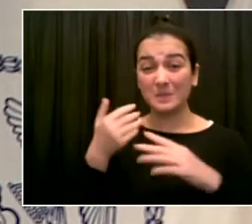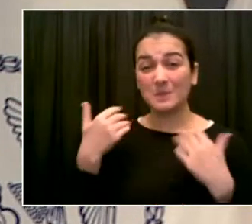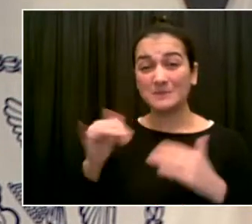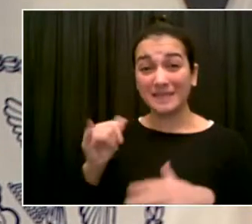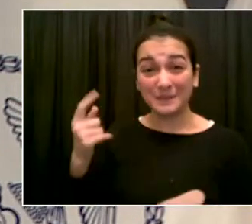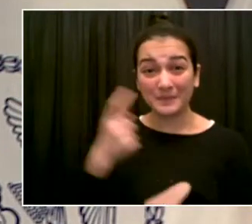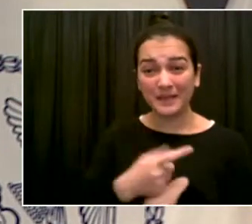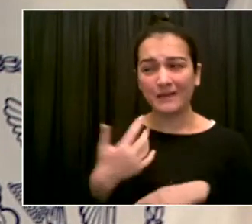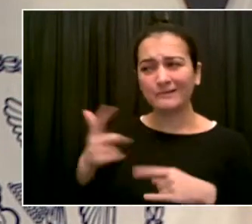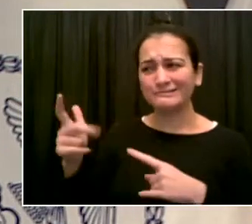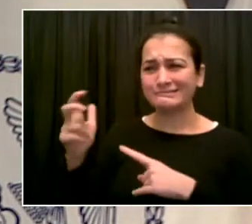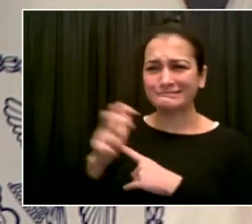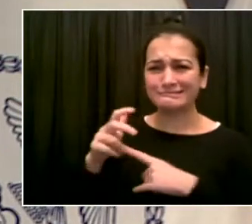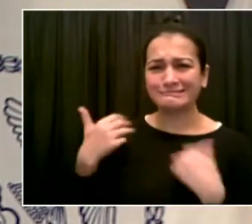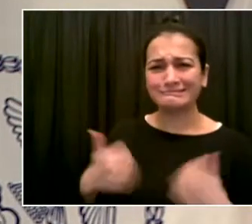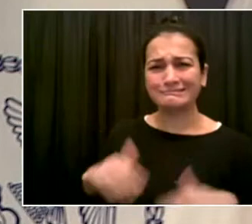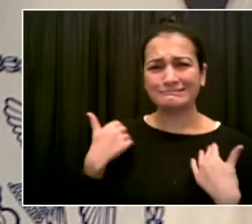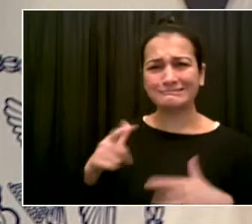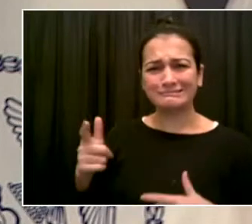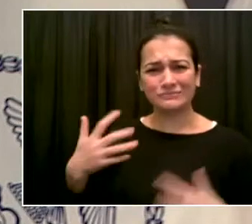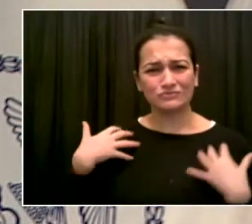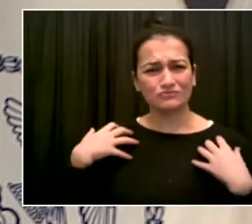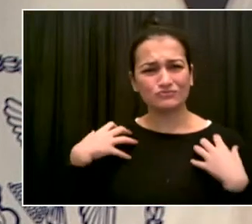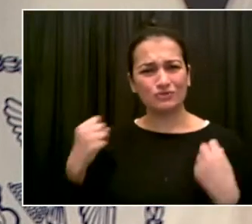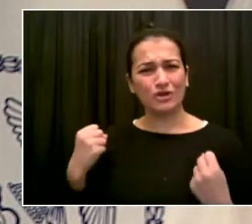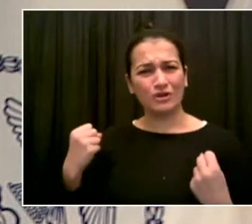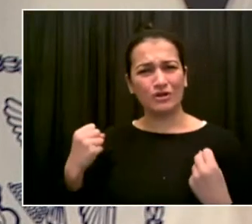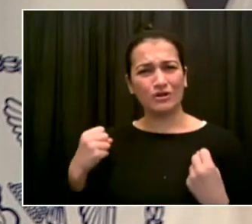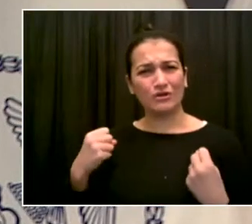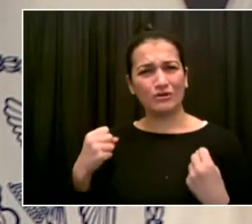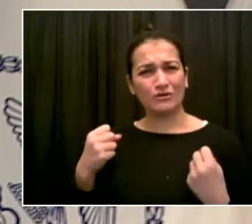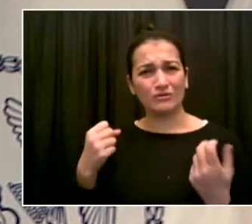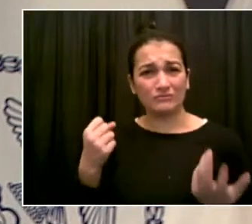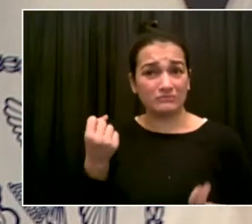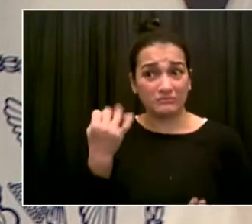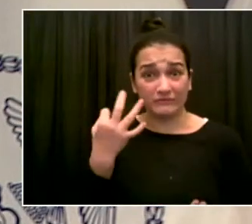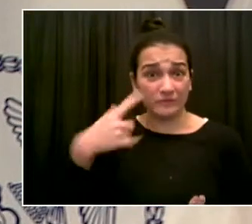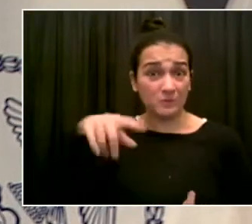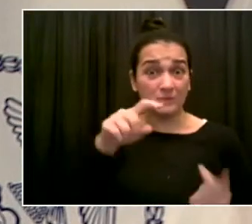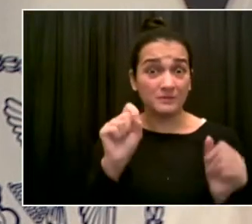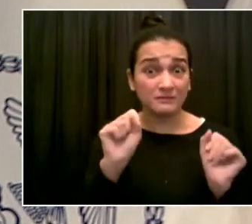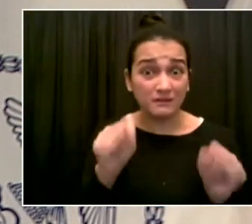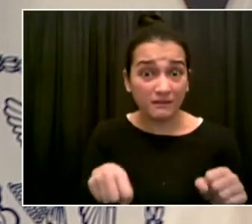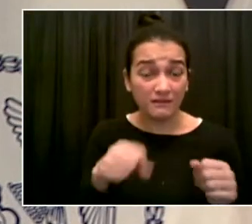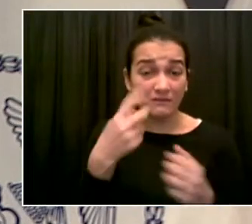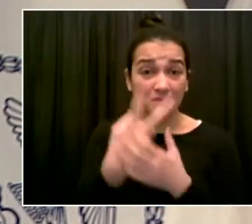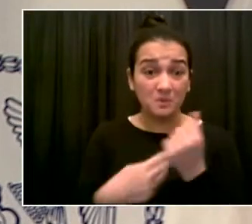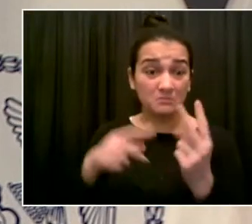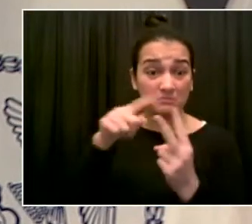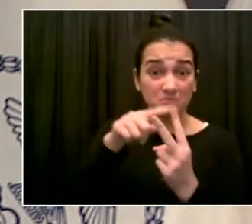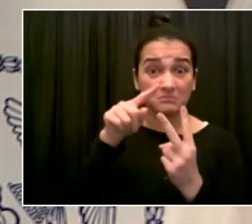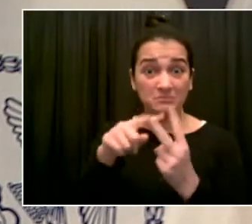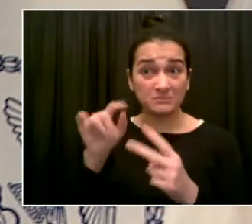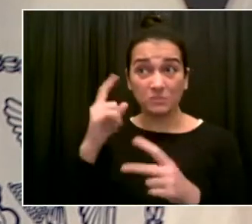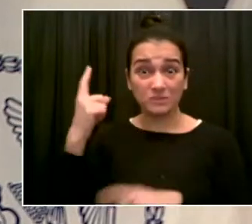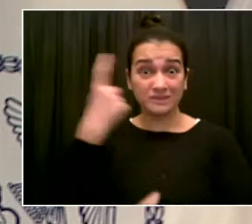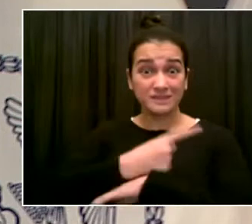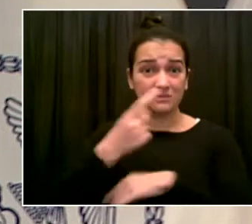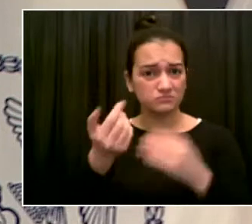BOOSTER SHOT AND